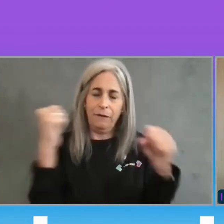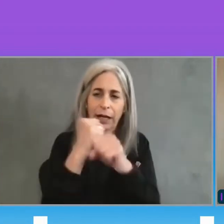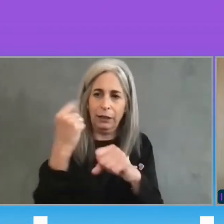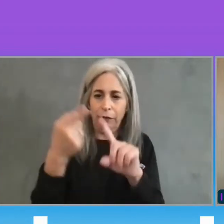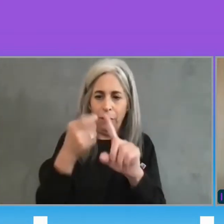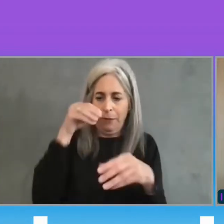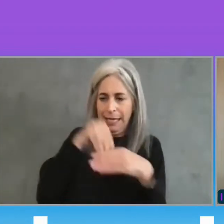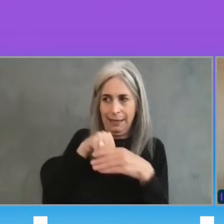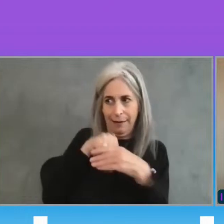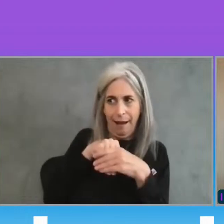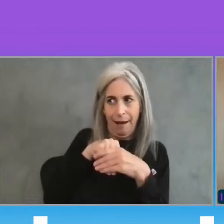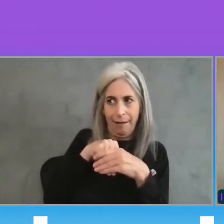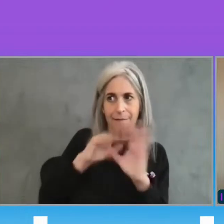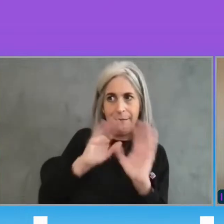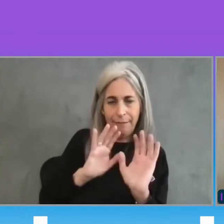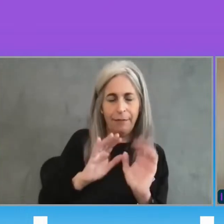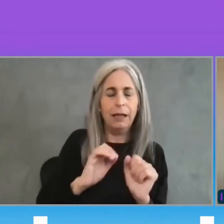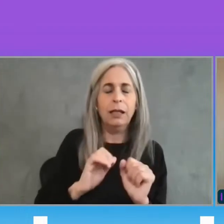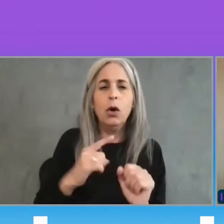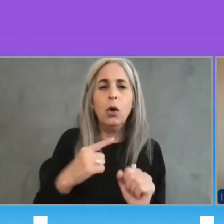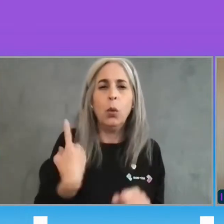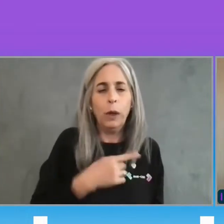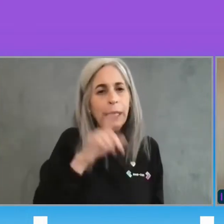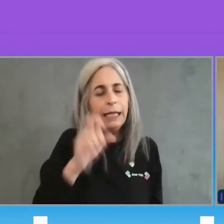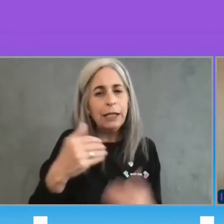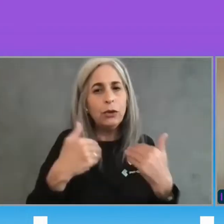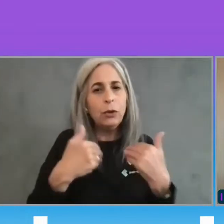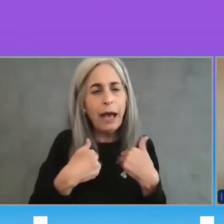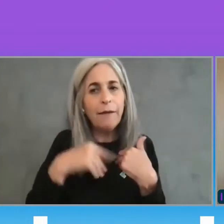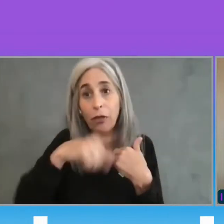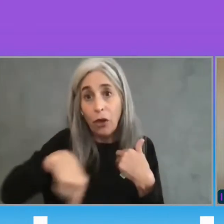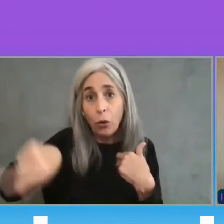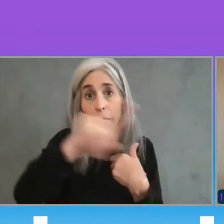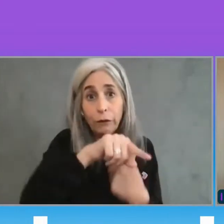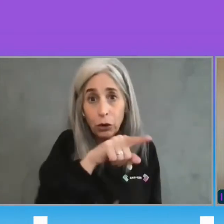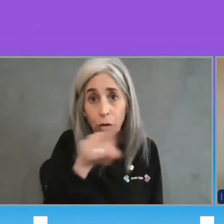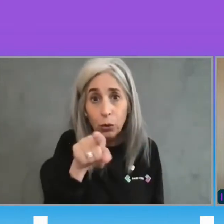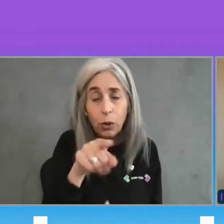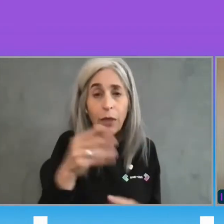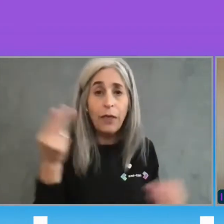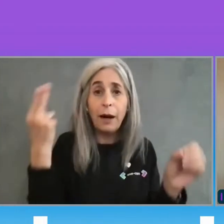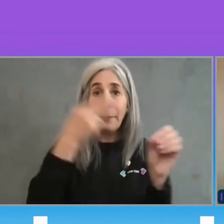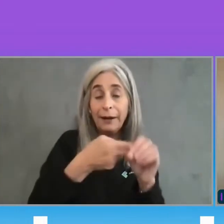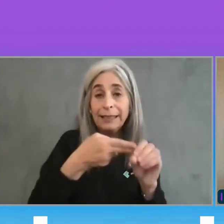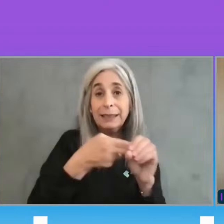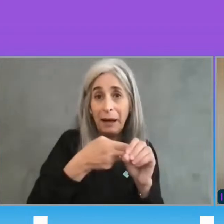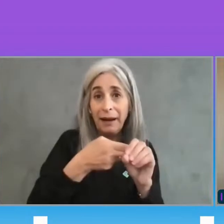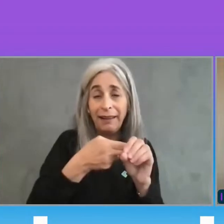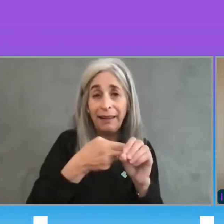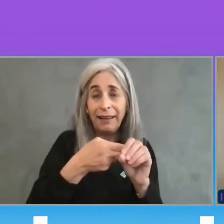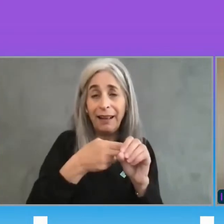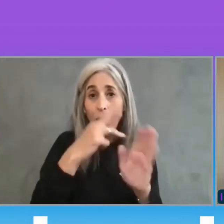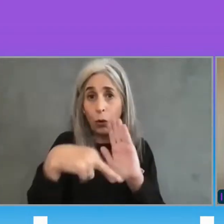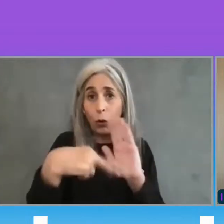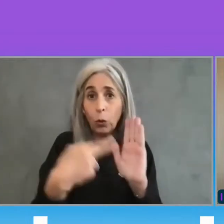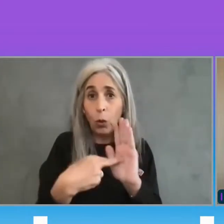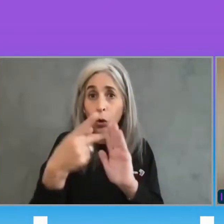inside. And so we need to have those of you that are